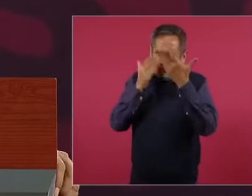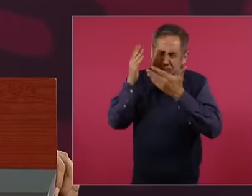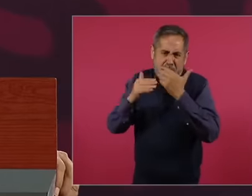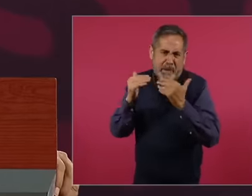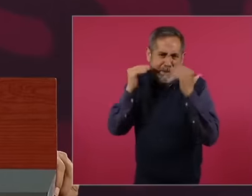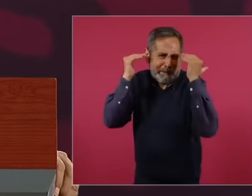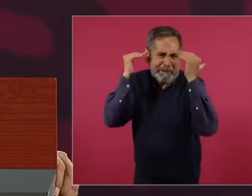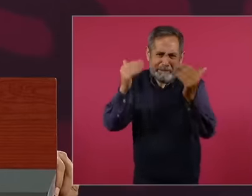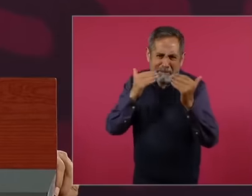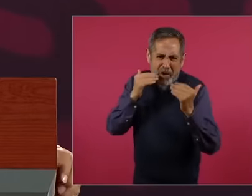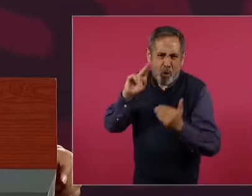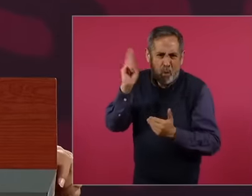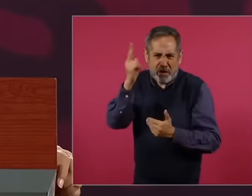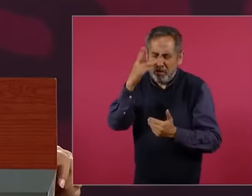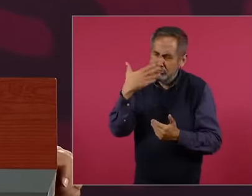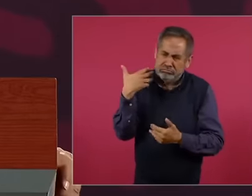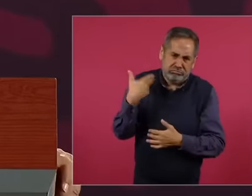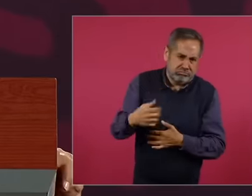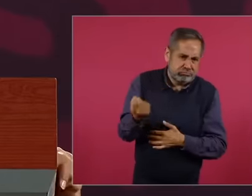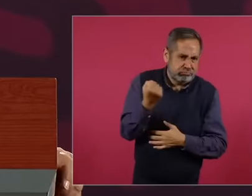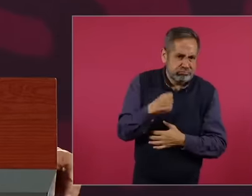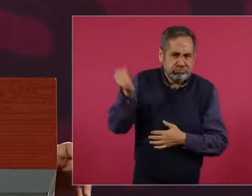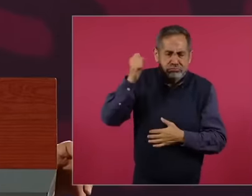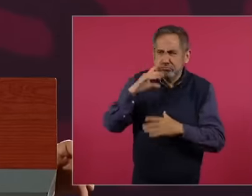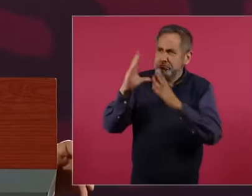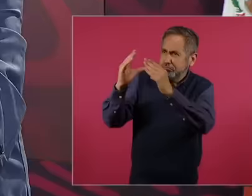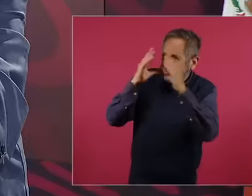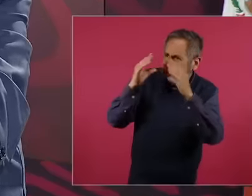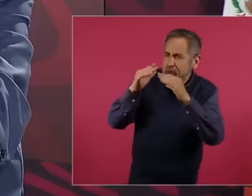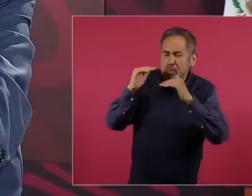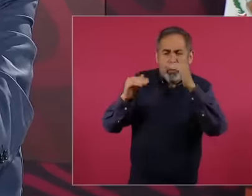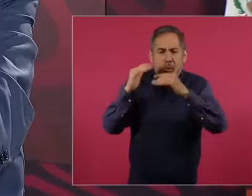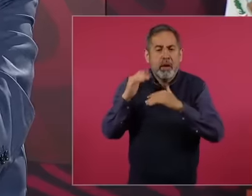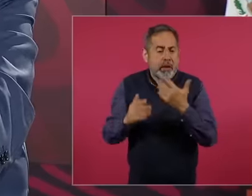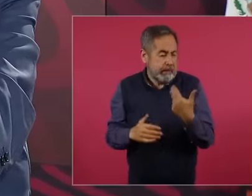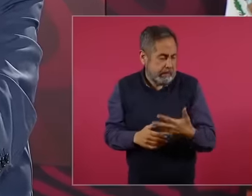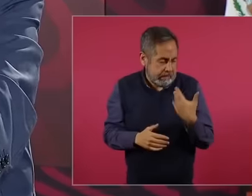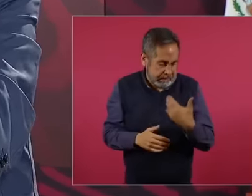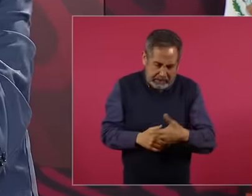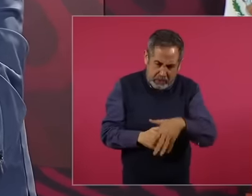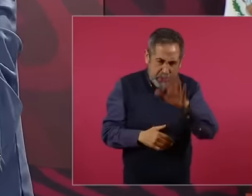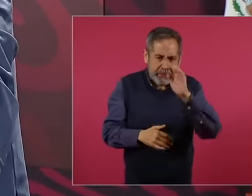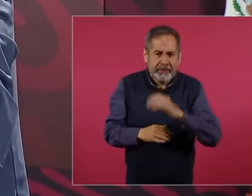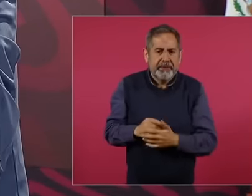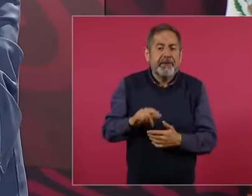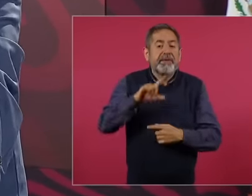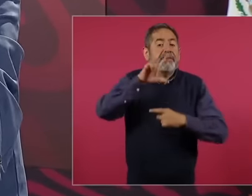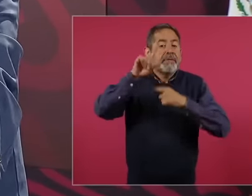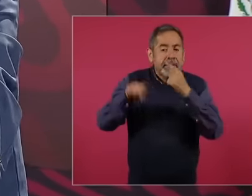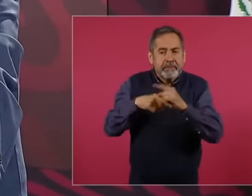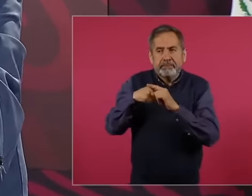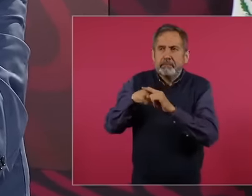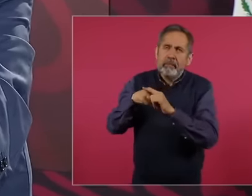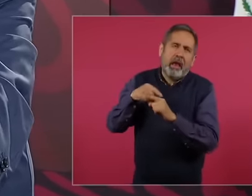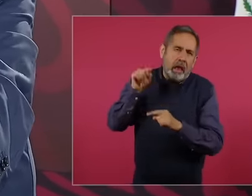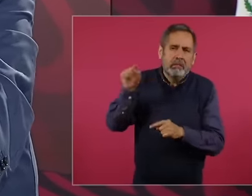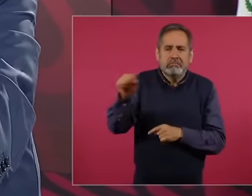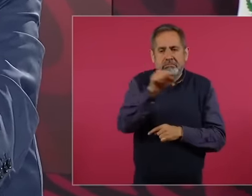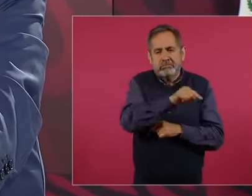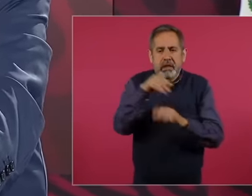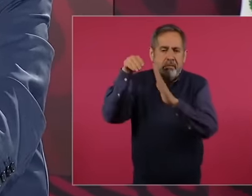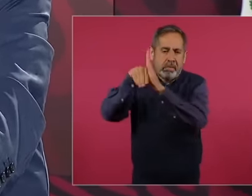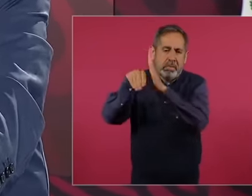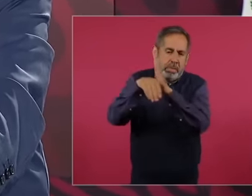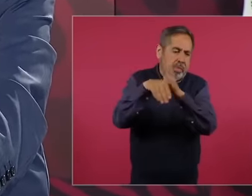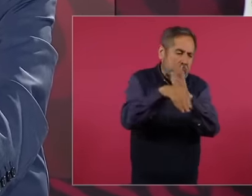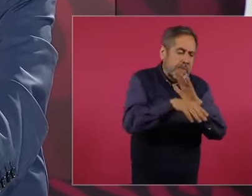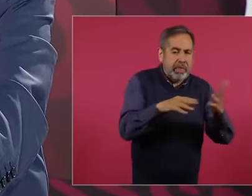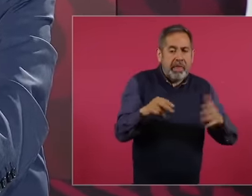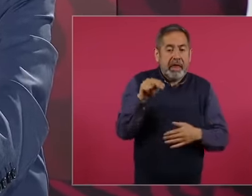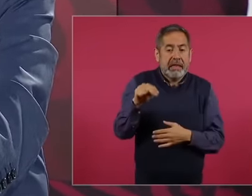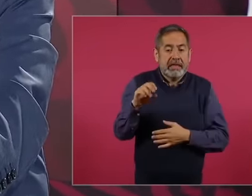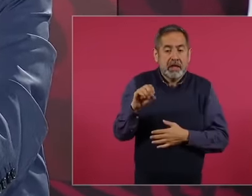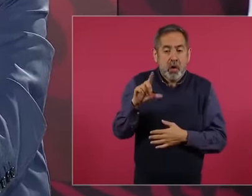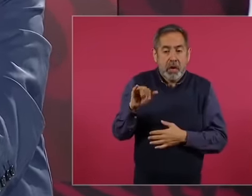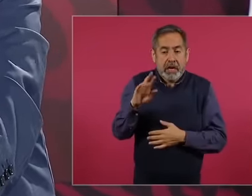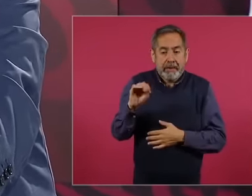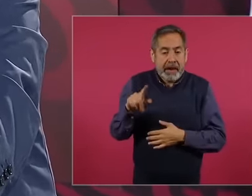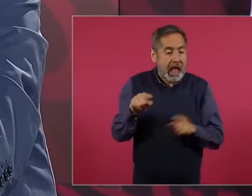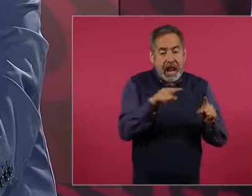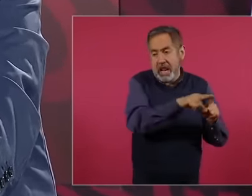placed. Then came all this decadence because neoliberalism not only caused damage